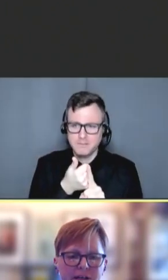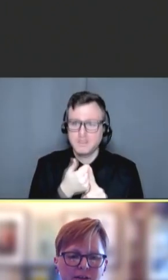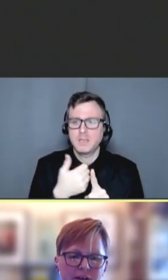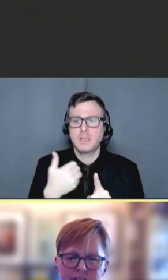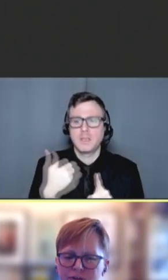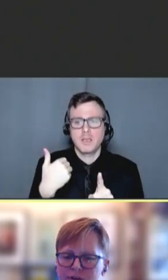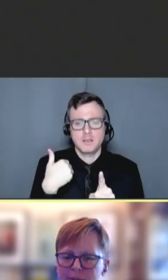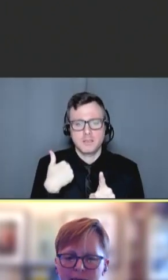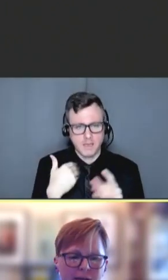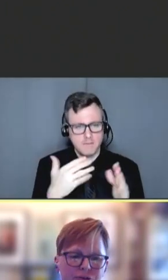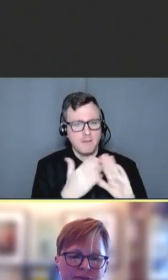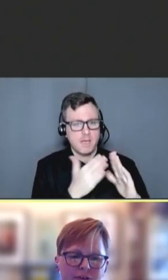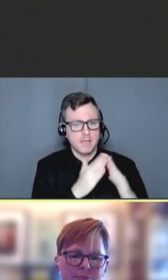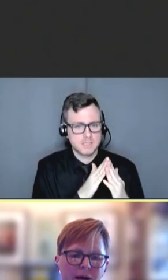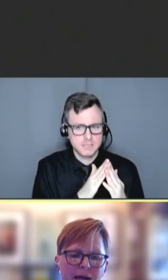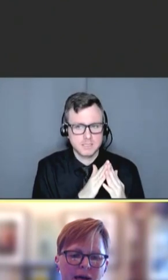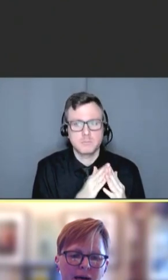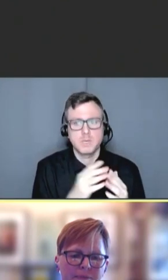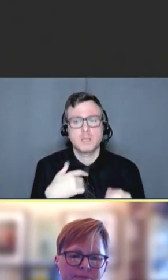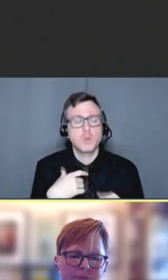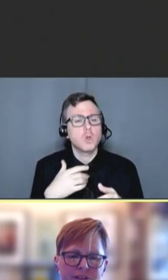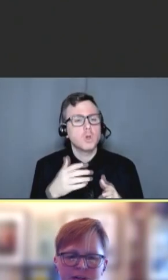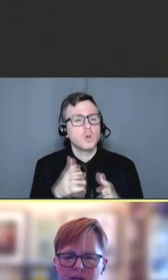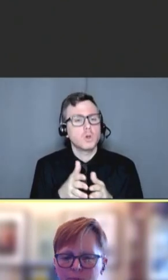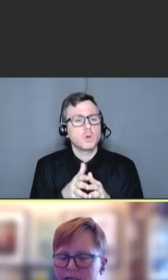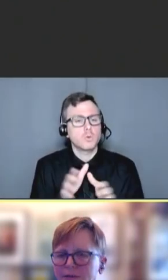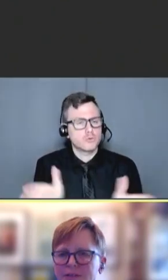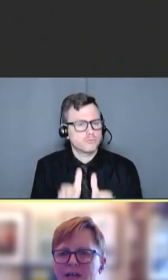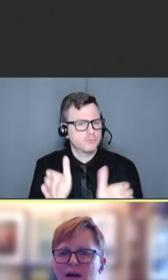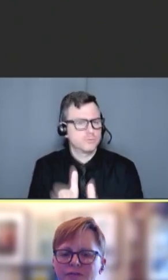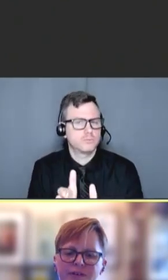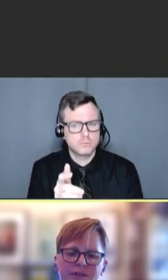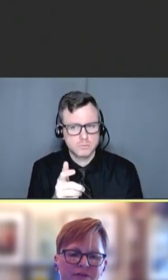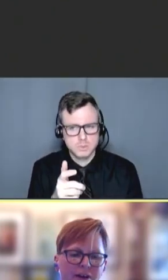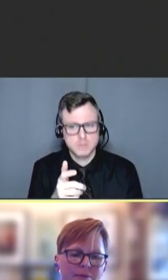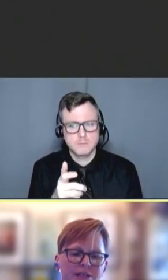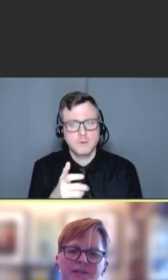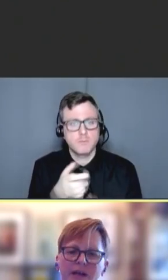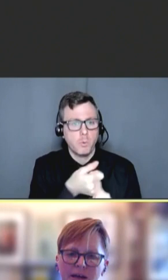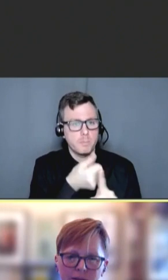but they're largely driven by the desire to protect themselves, their families,